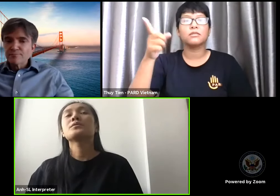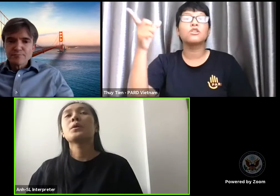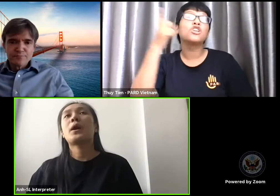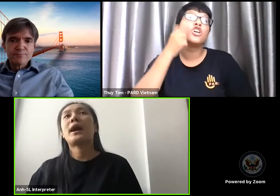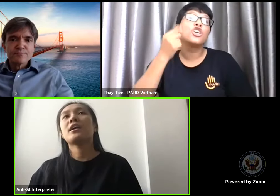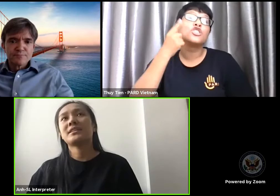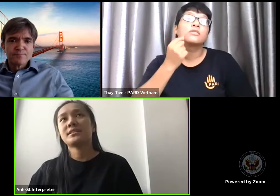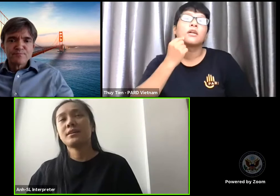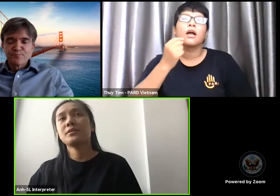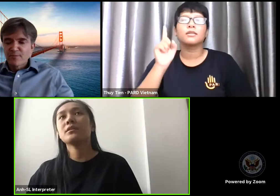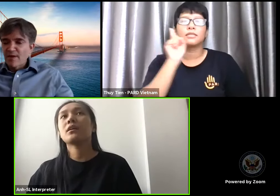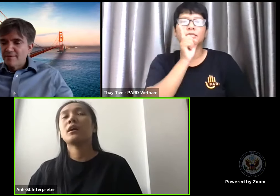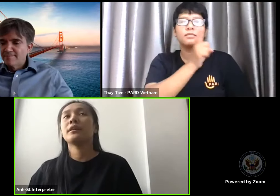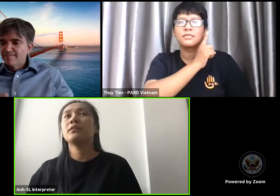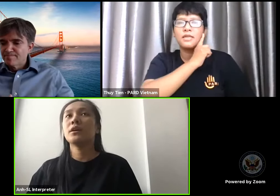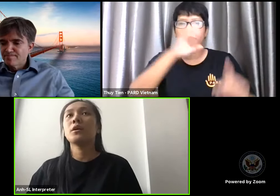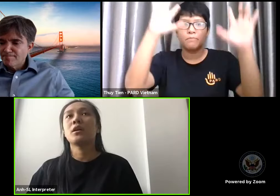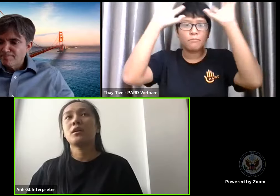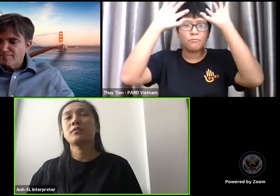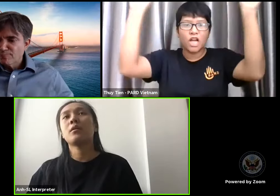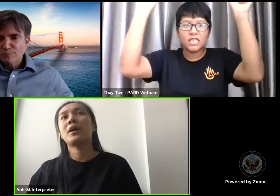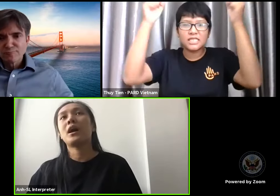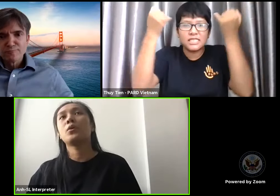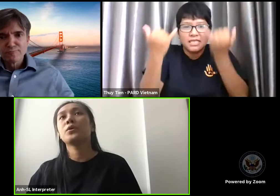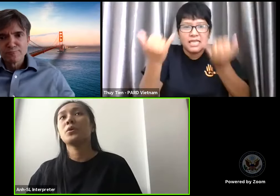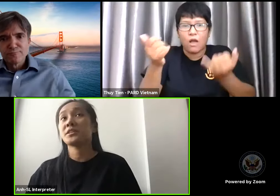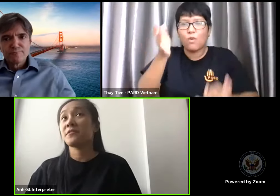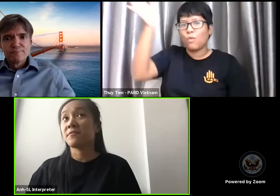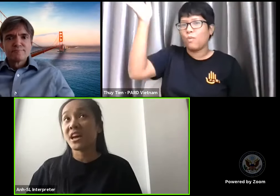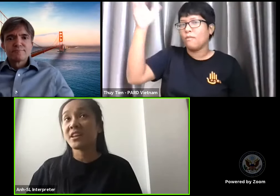So I have attended and learned a lot about those events,